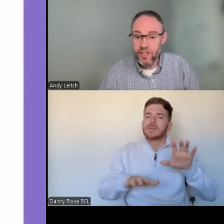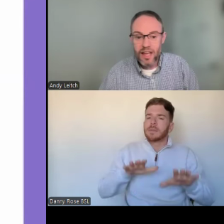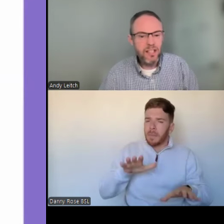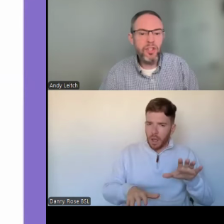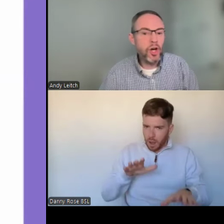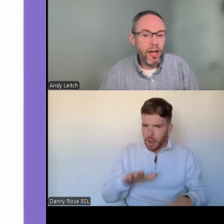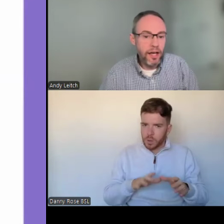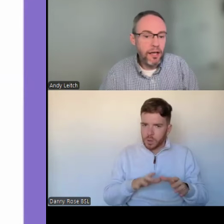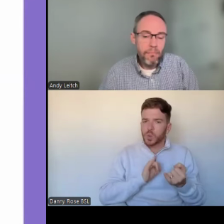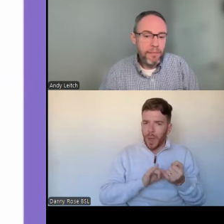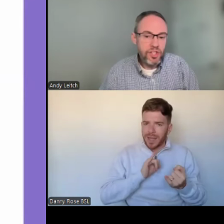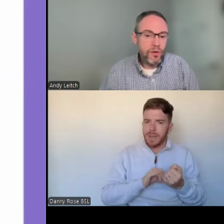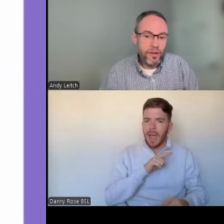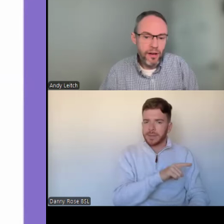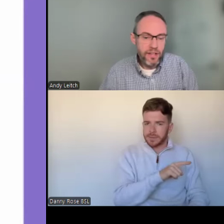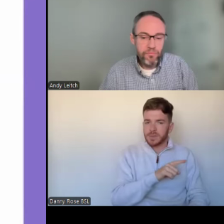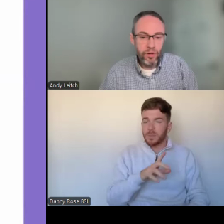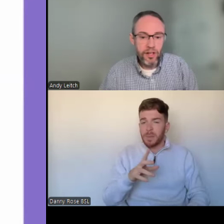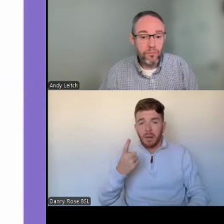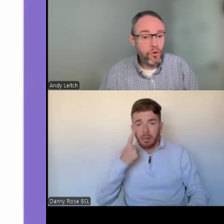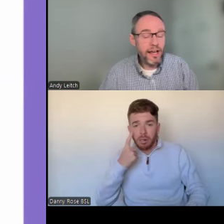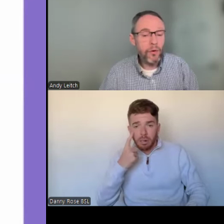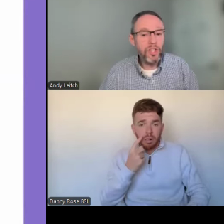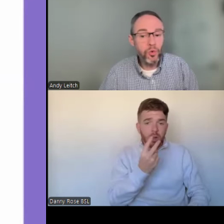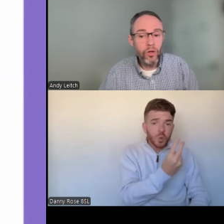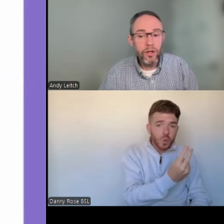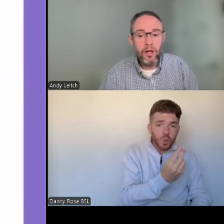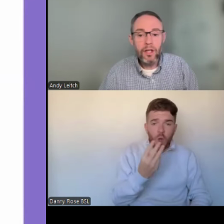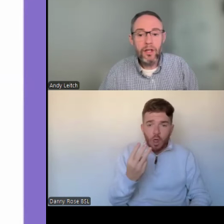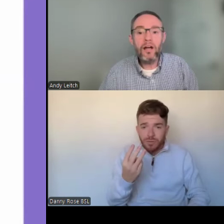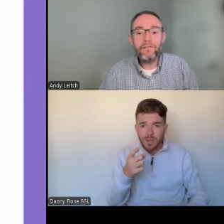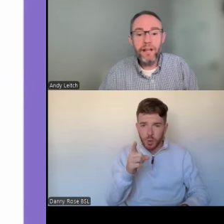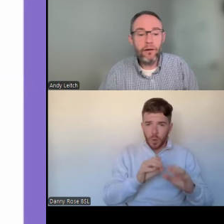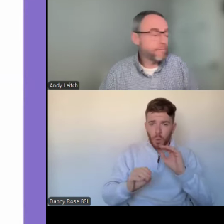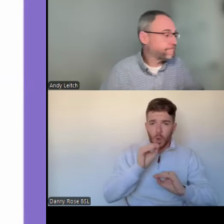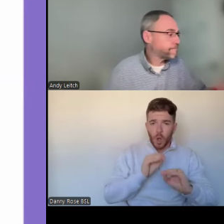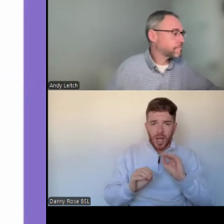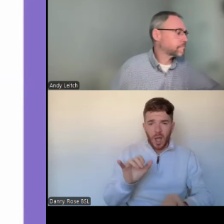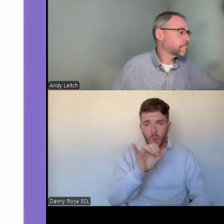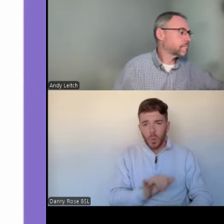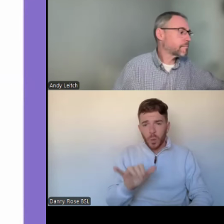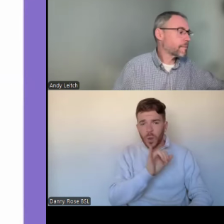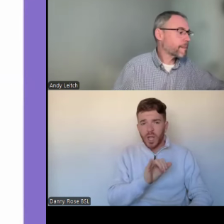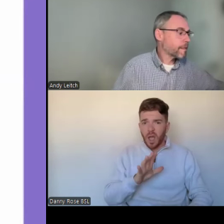It's a case of trying maybe two or three of these products and working out which one you like the feel of.